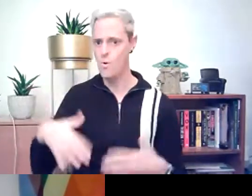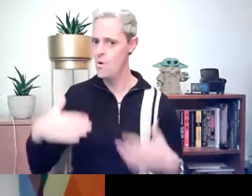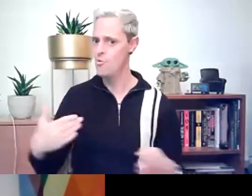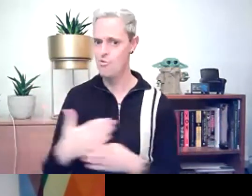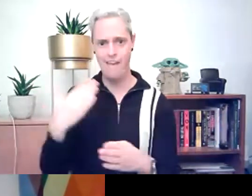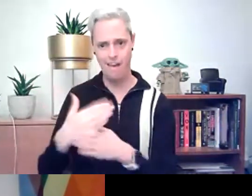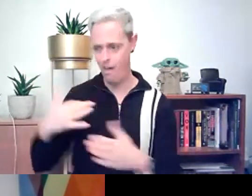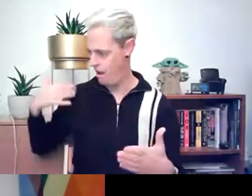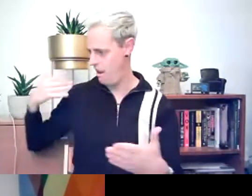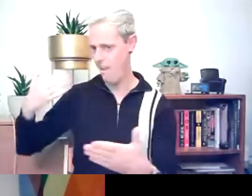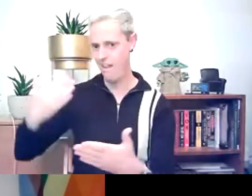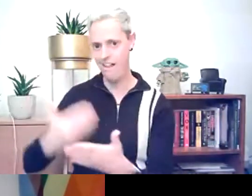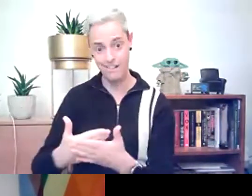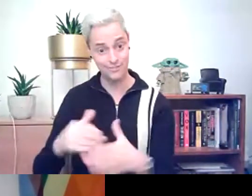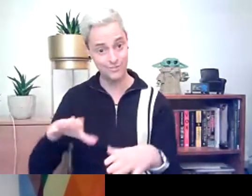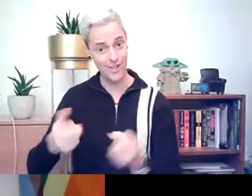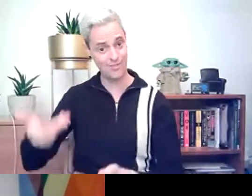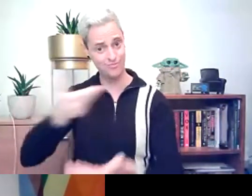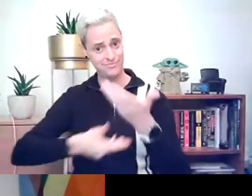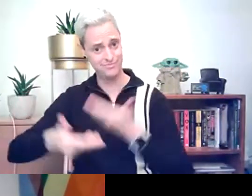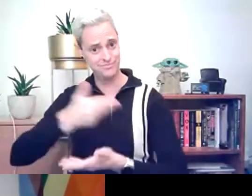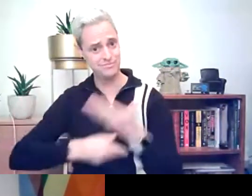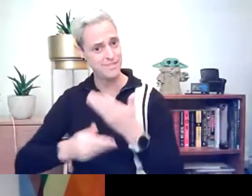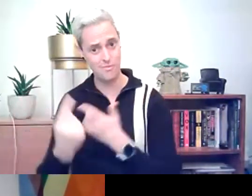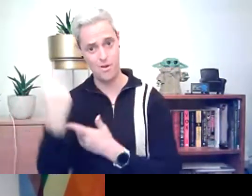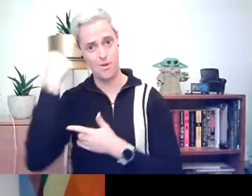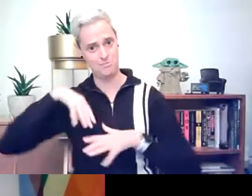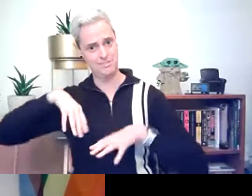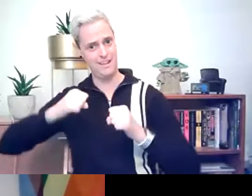18:12:03 I'm actually not involved in any more haven't been since about six years in,